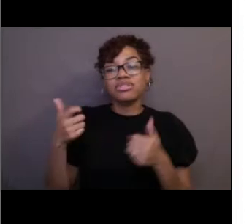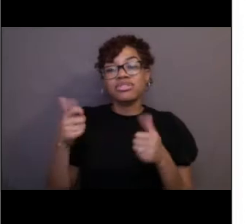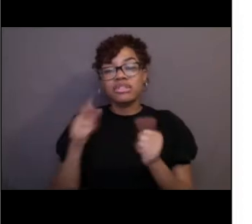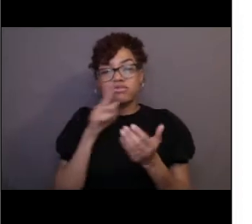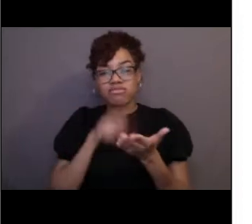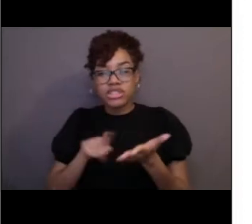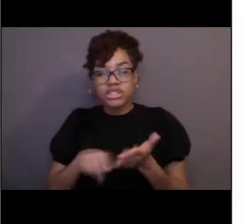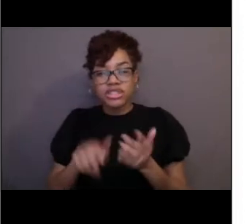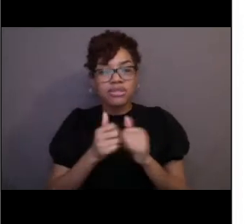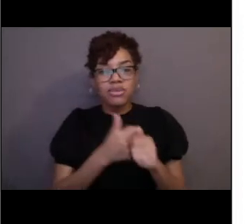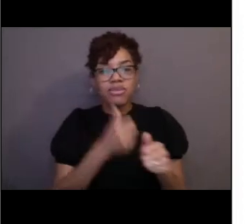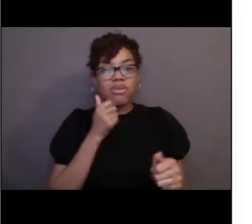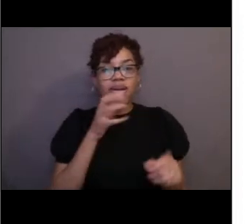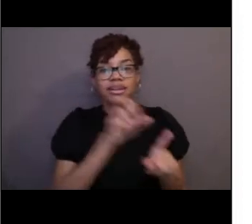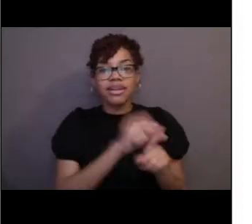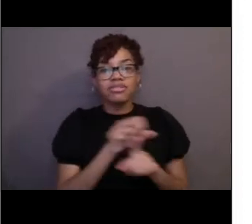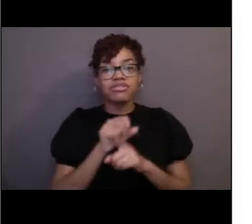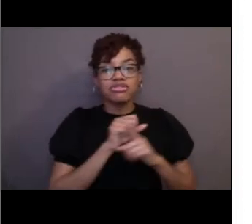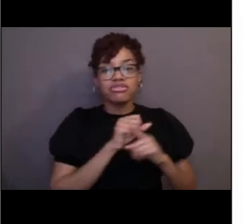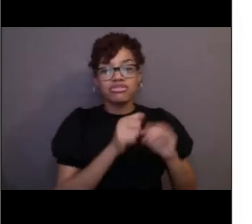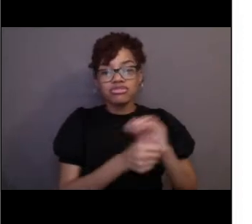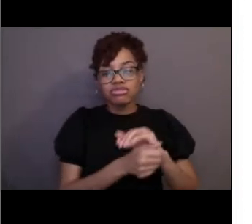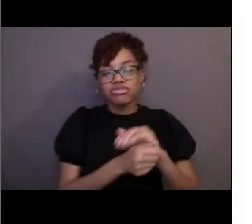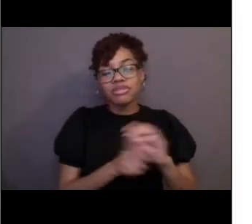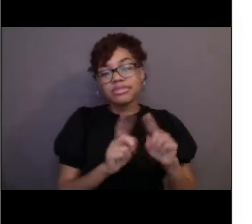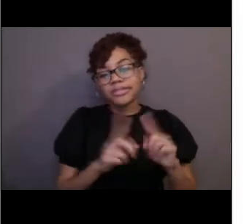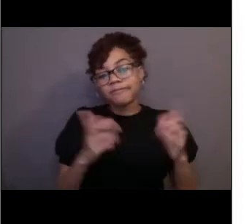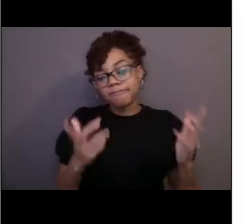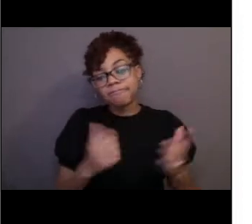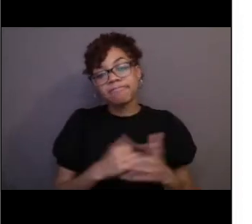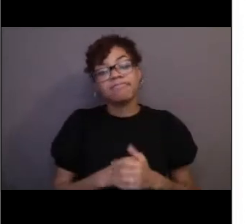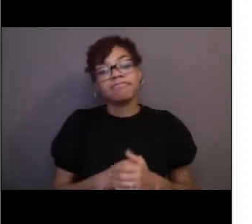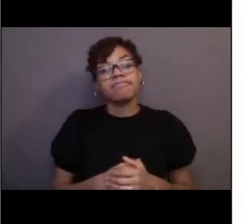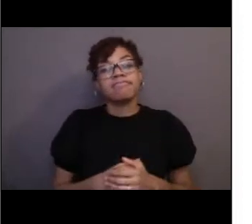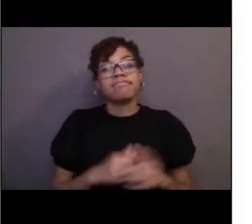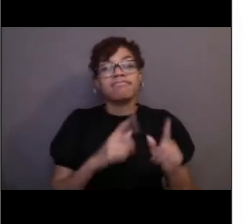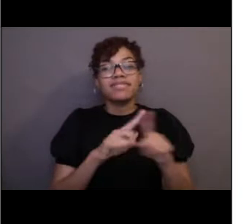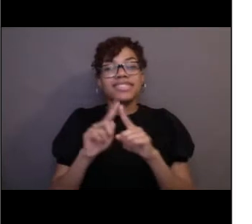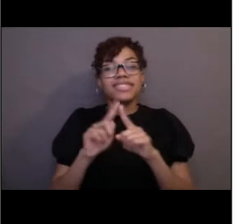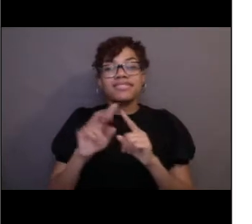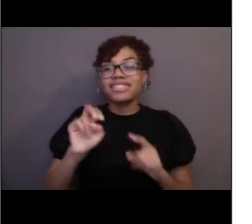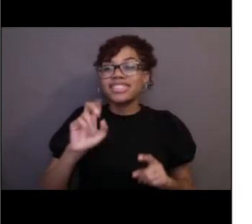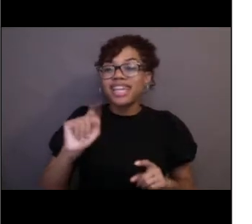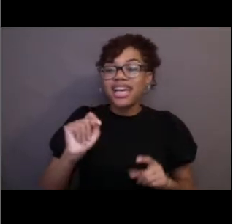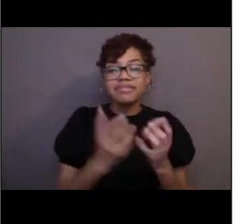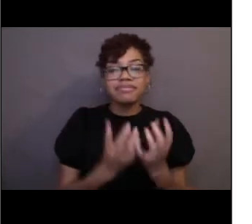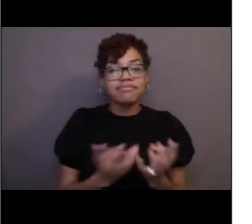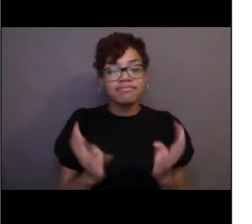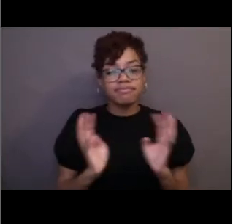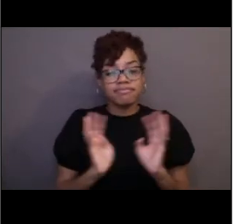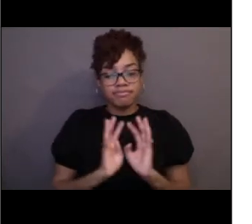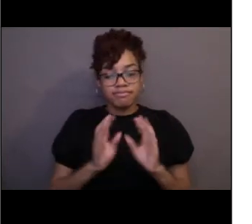There are nets in the water that catch turtles, there are other types of gear that scour through the ocean catching turtles.